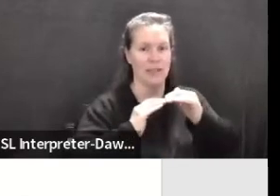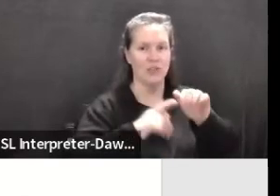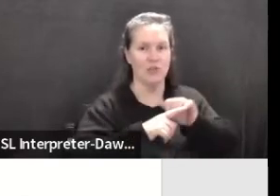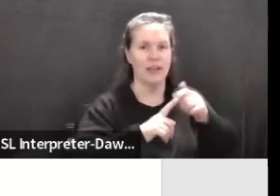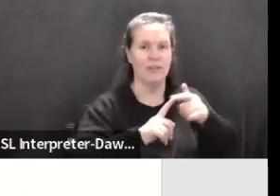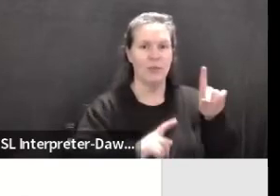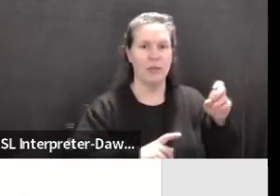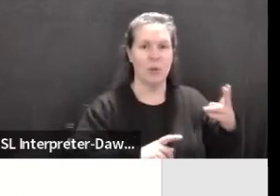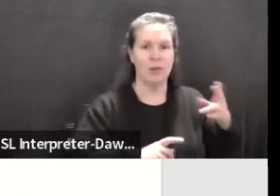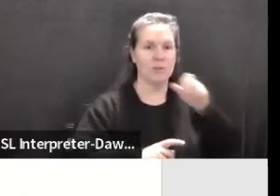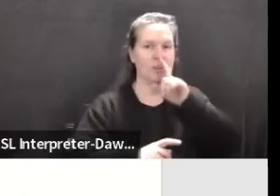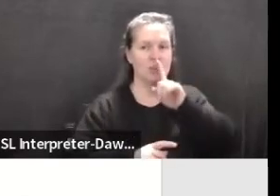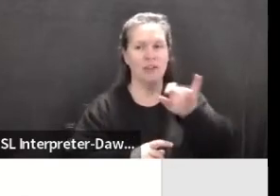I'm not sure that information will be available.